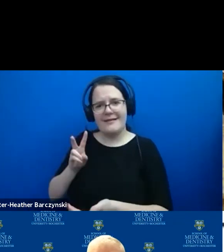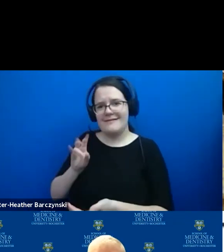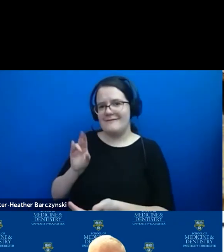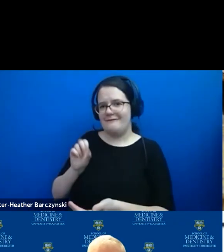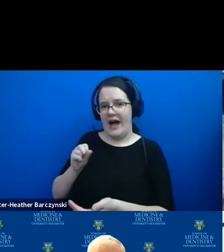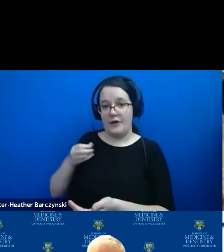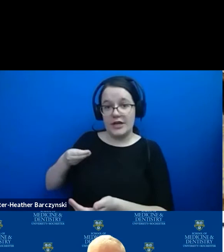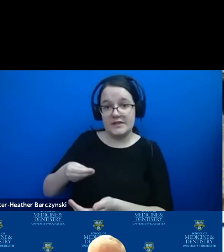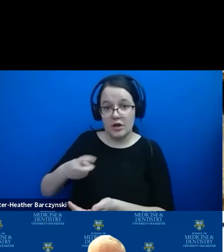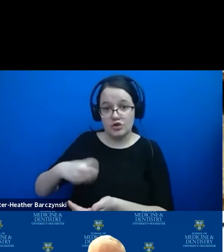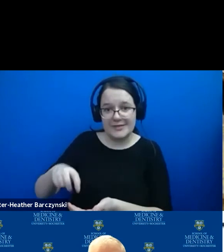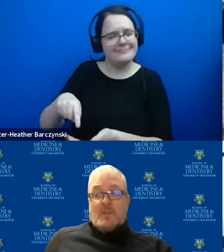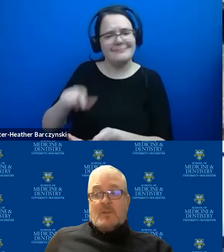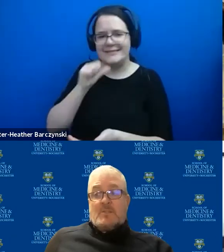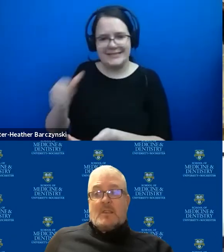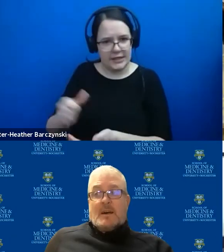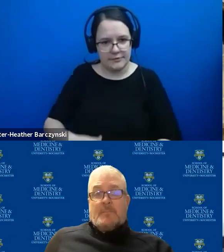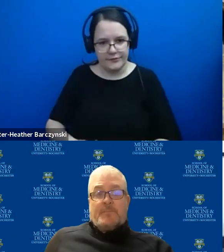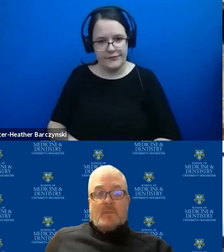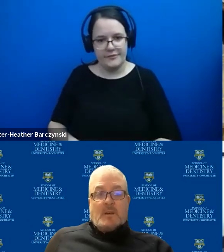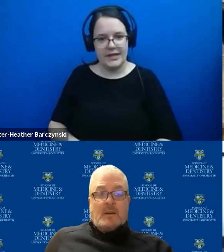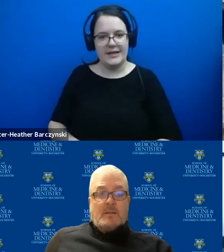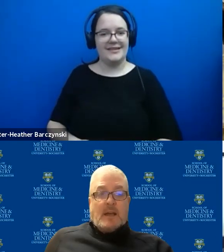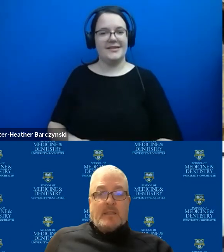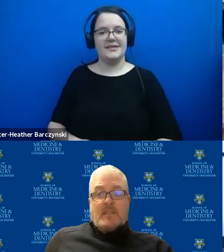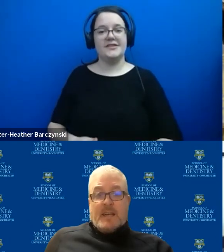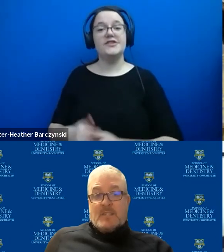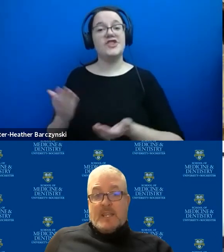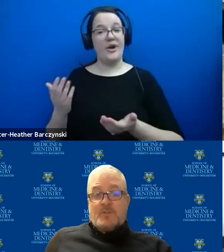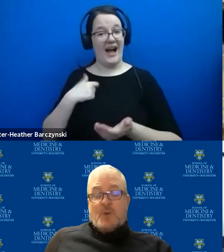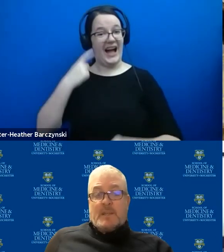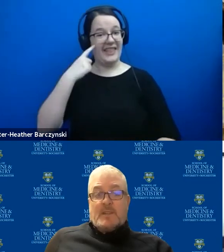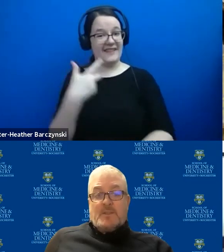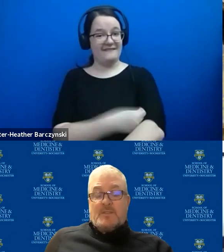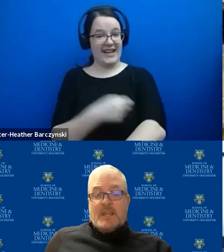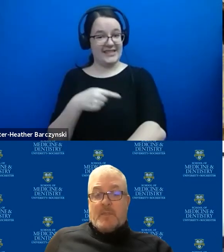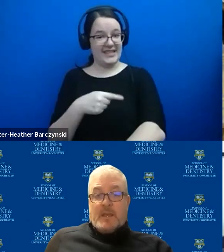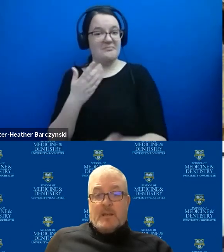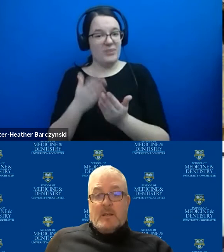acutely infected so there is um uh i think the vaccines are probably going to do the same thing